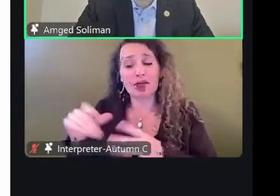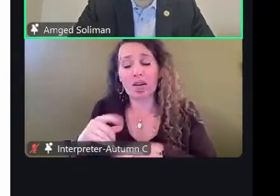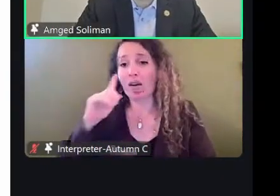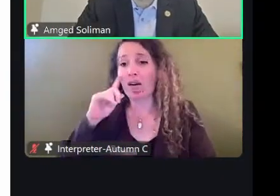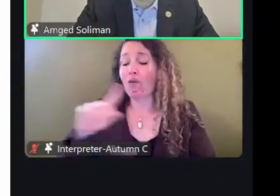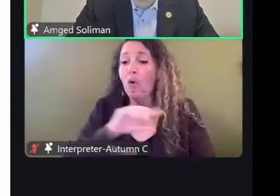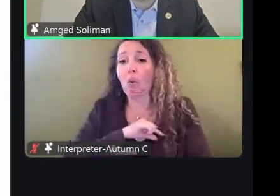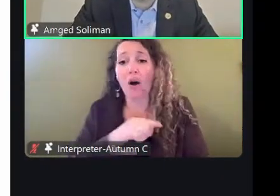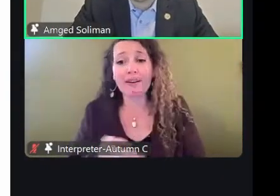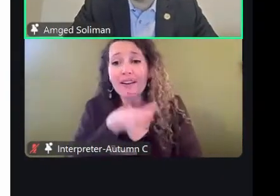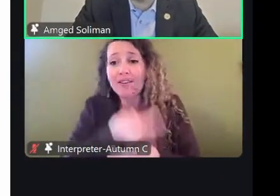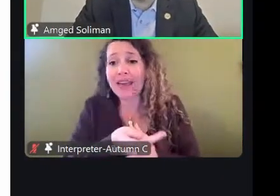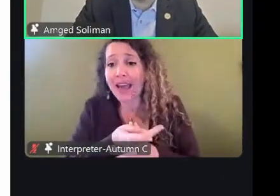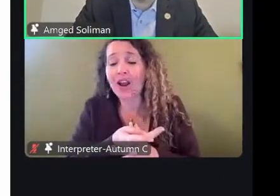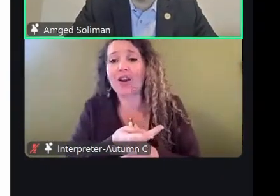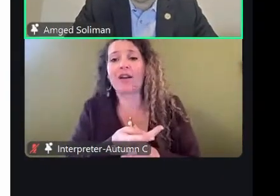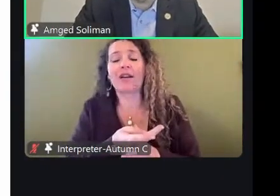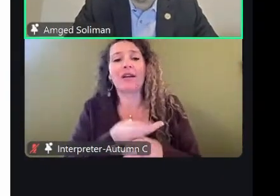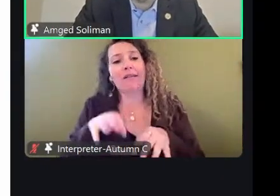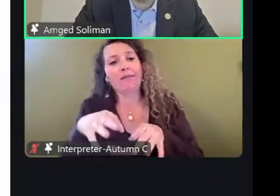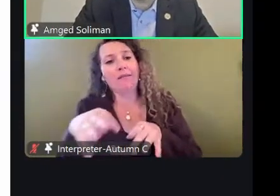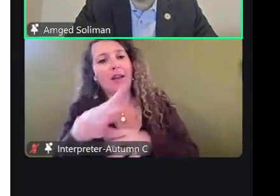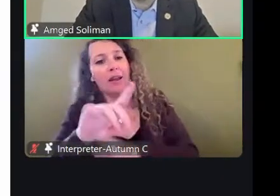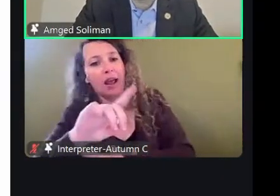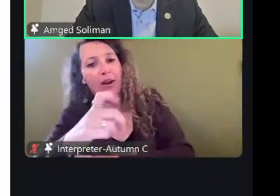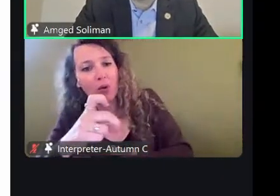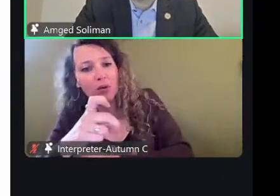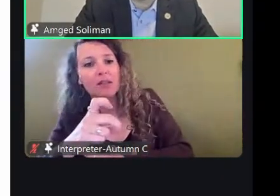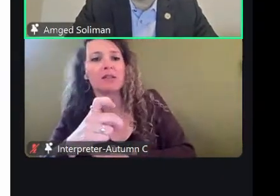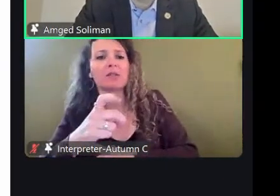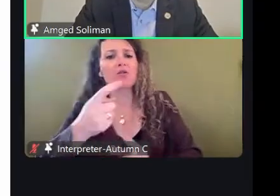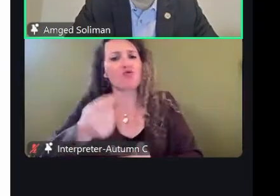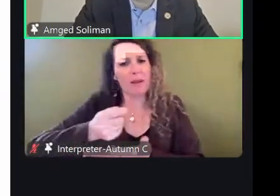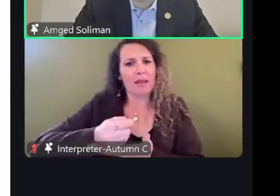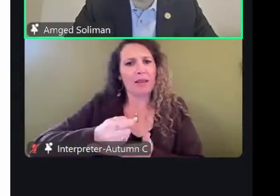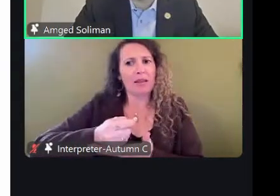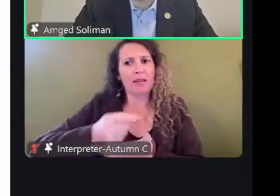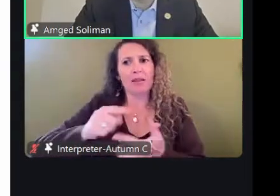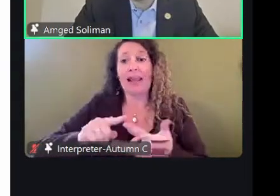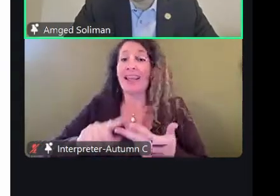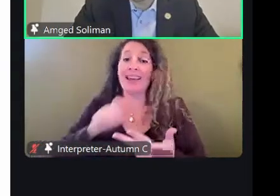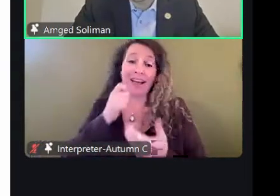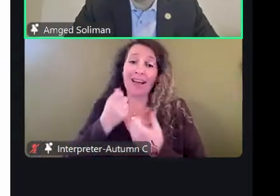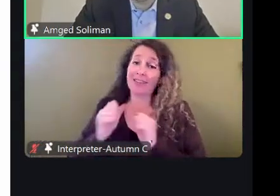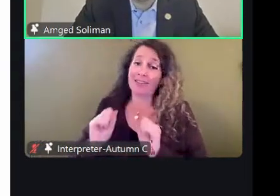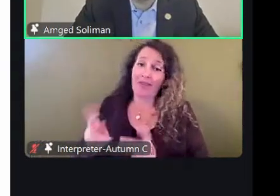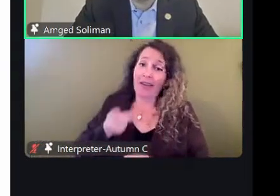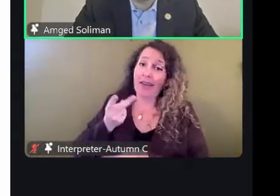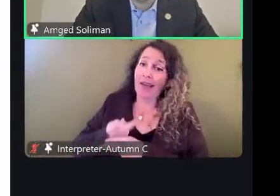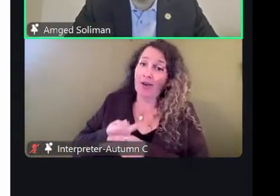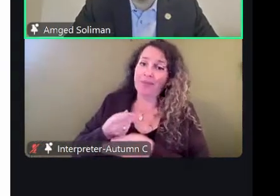contributing to delays in diagnostic diagnosis and treatment and unsafe care. Also due to the lack of